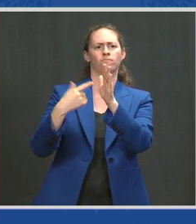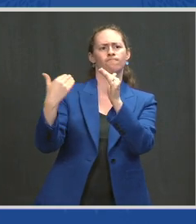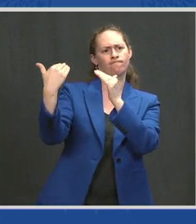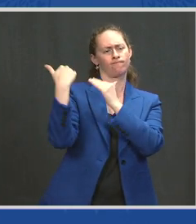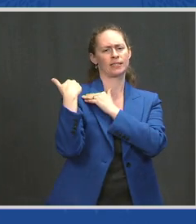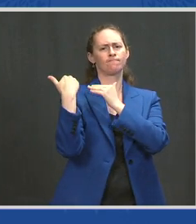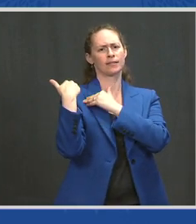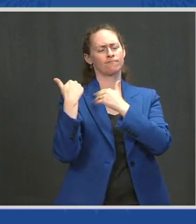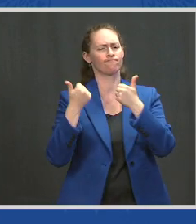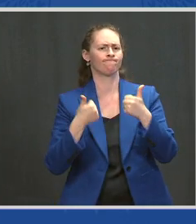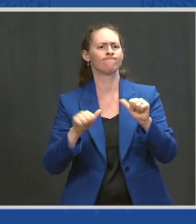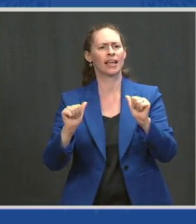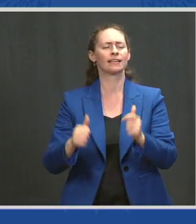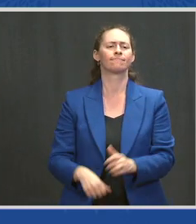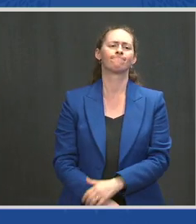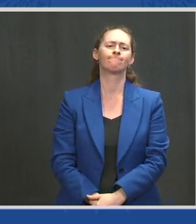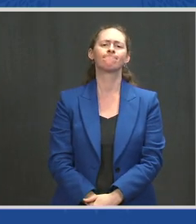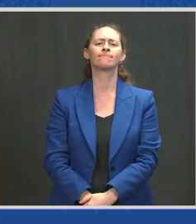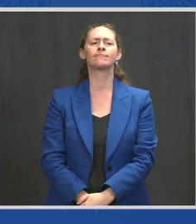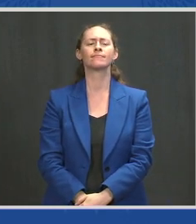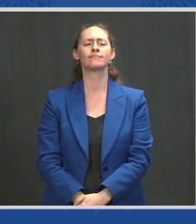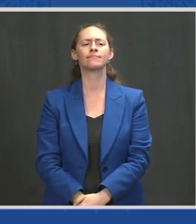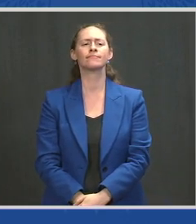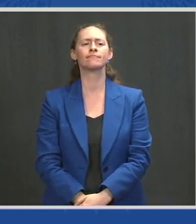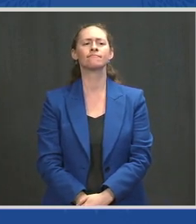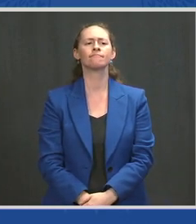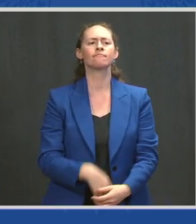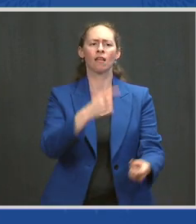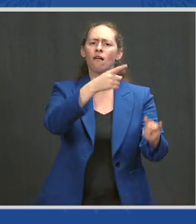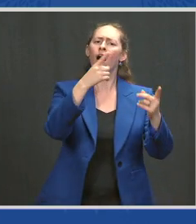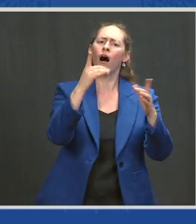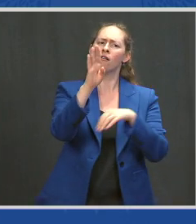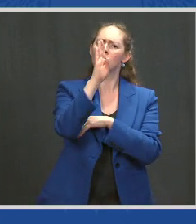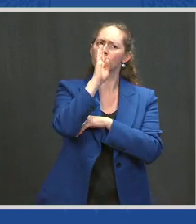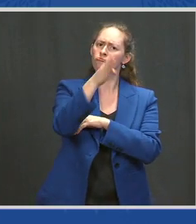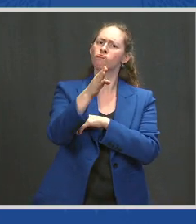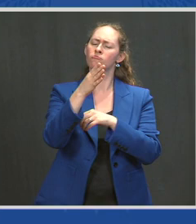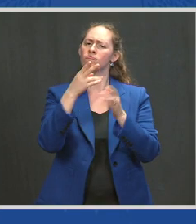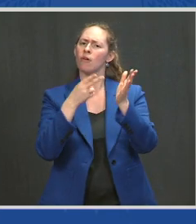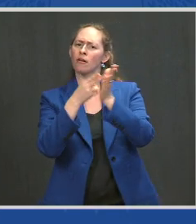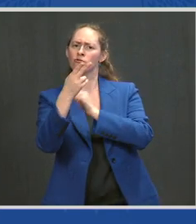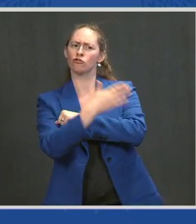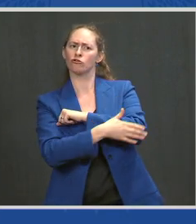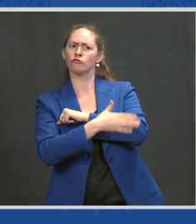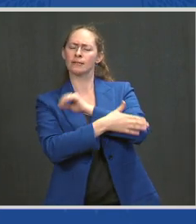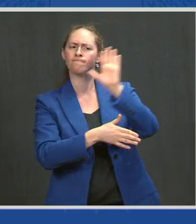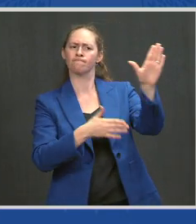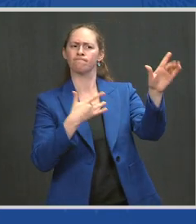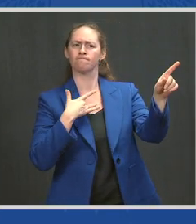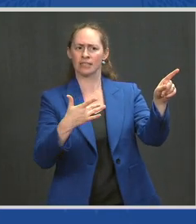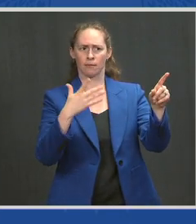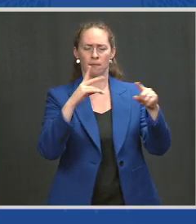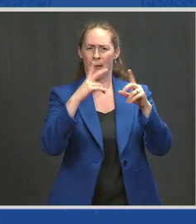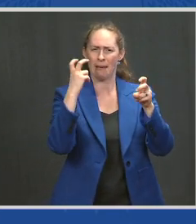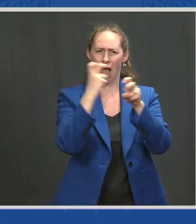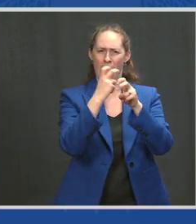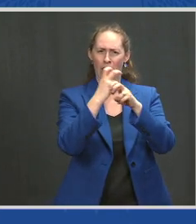and a very, very forthcoming nation; that they are trying very hard to talk about how they're taking and helping the world